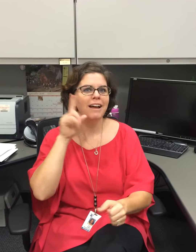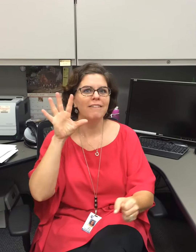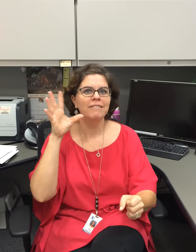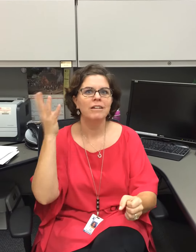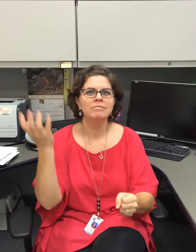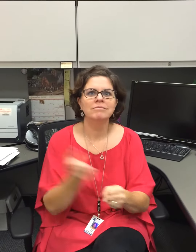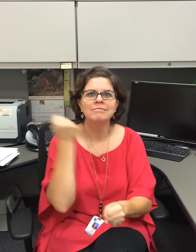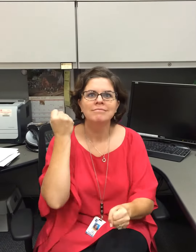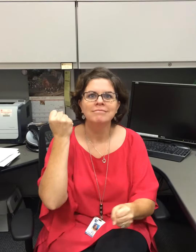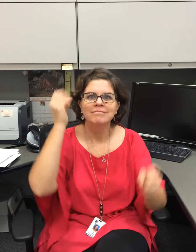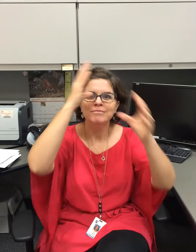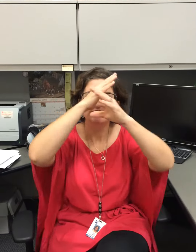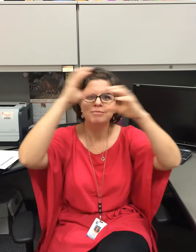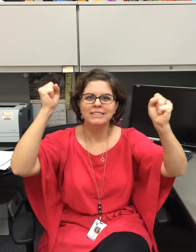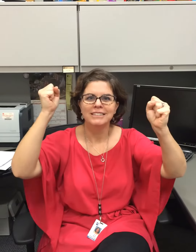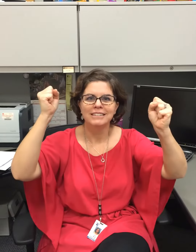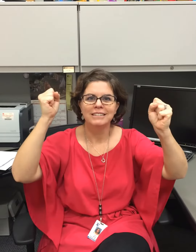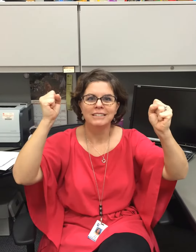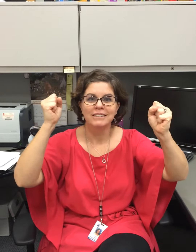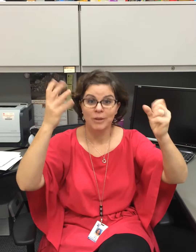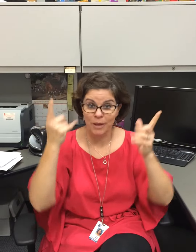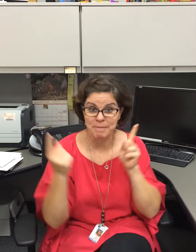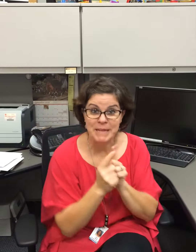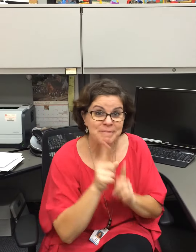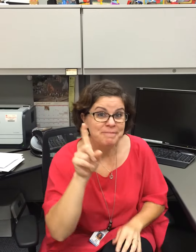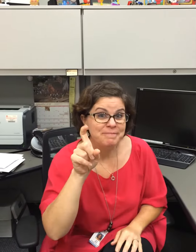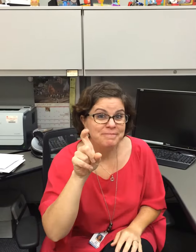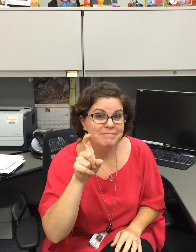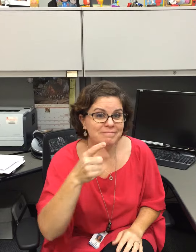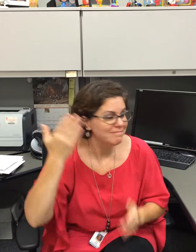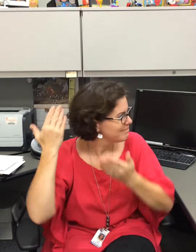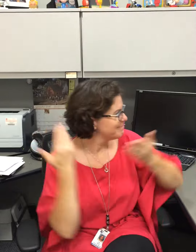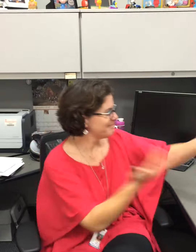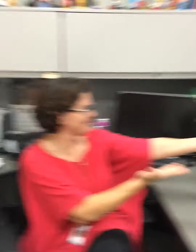a Deaf student won the President position! Do you want to meet him?